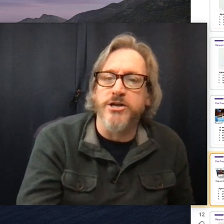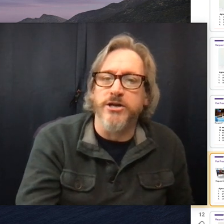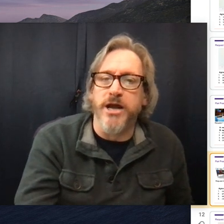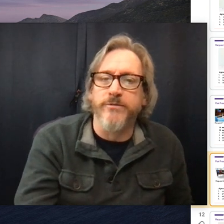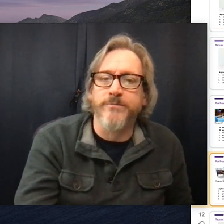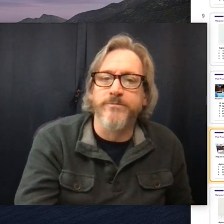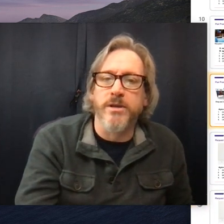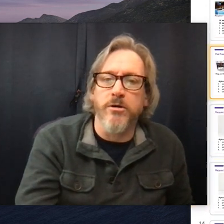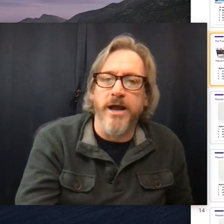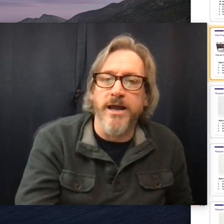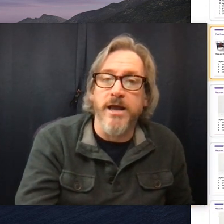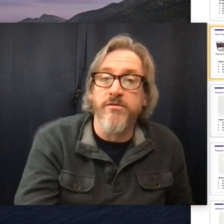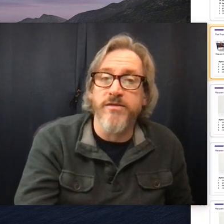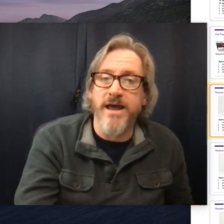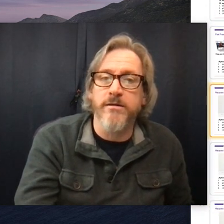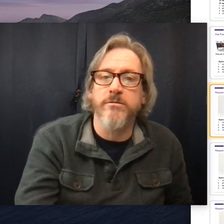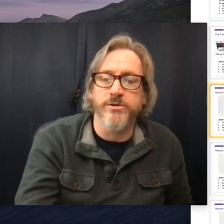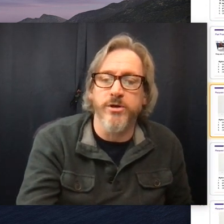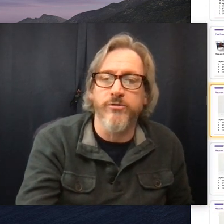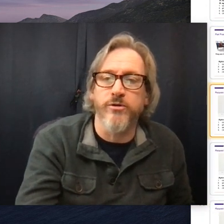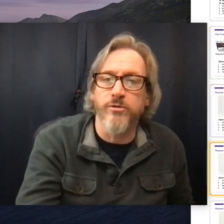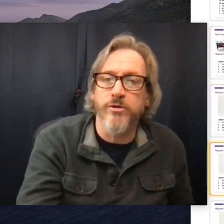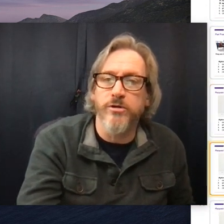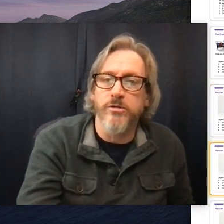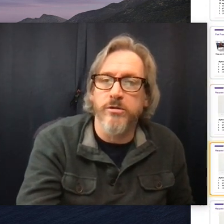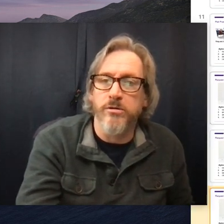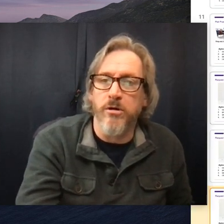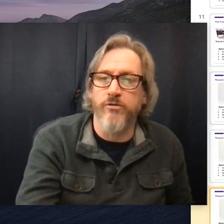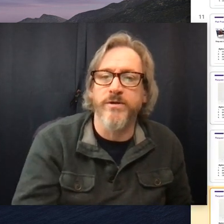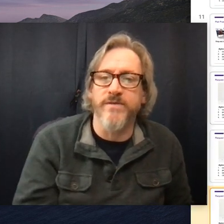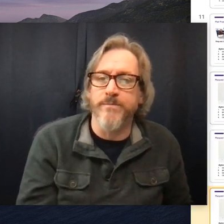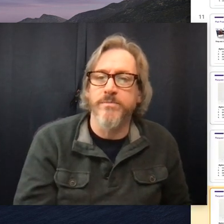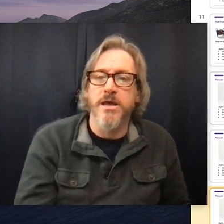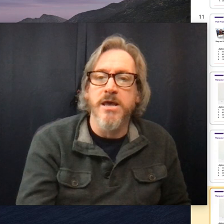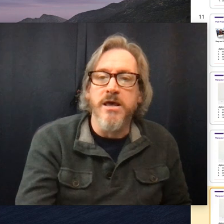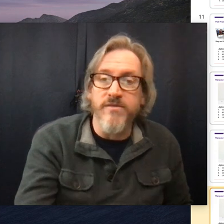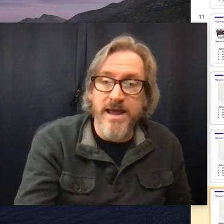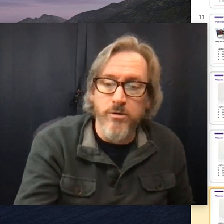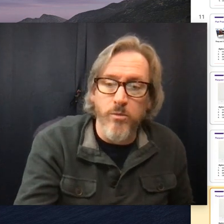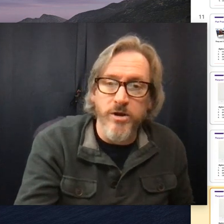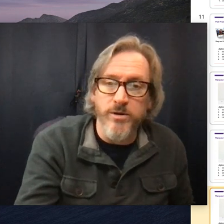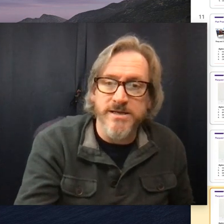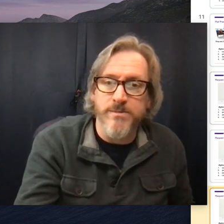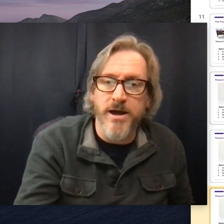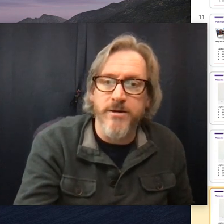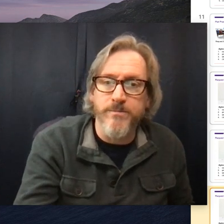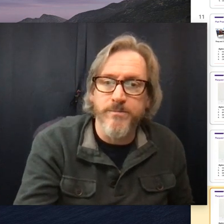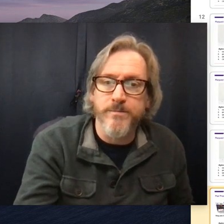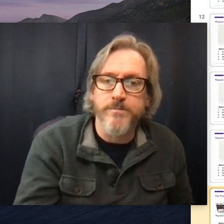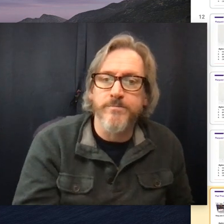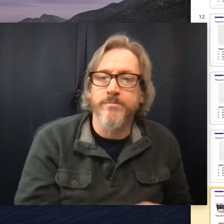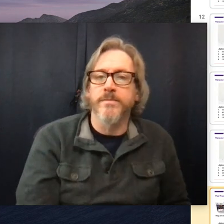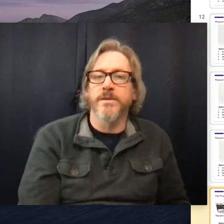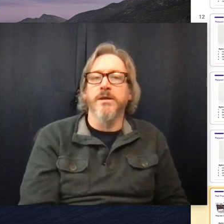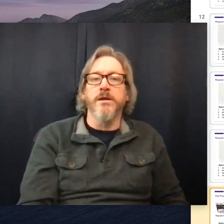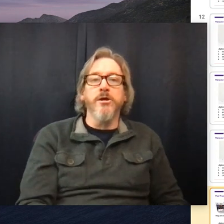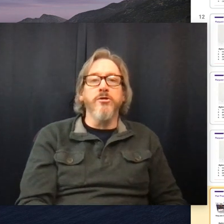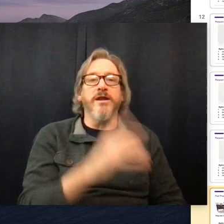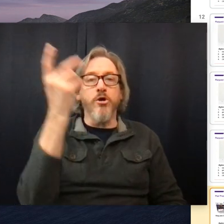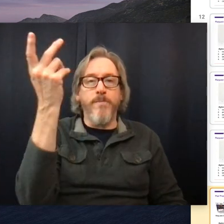chat chat okay then so you go through all three of them then when you get to the bottom then go